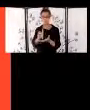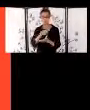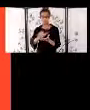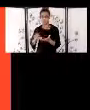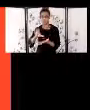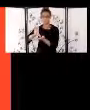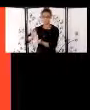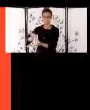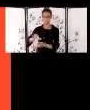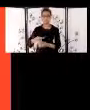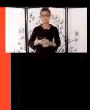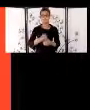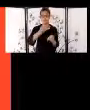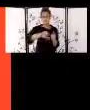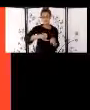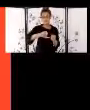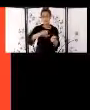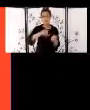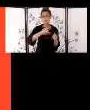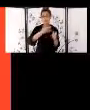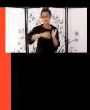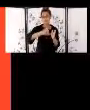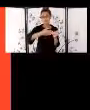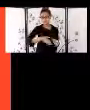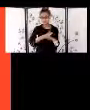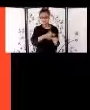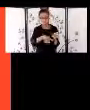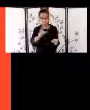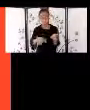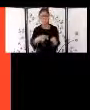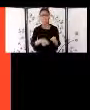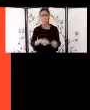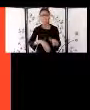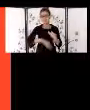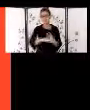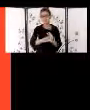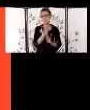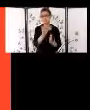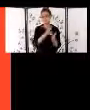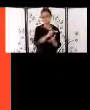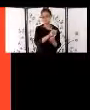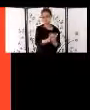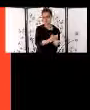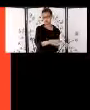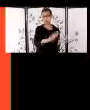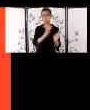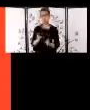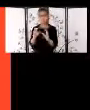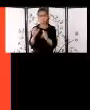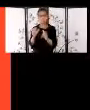to put towards their project, while collectives may apply for up to $20,000.